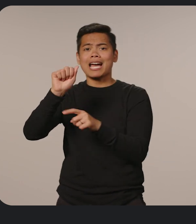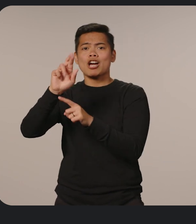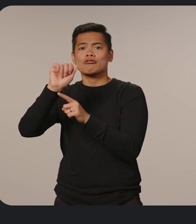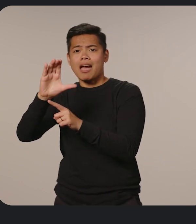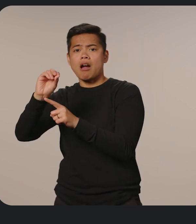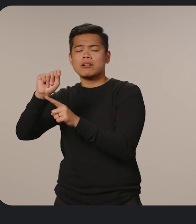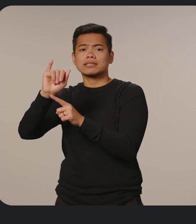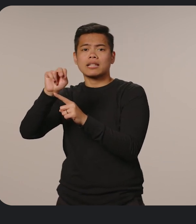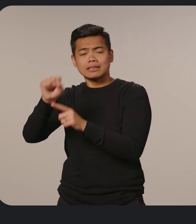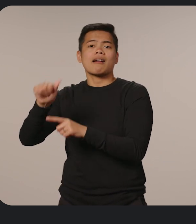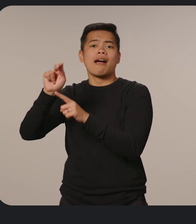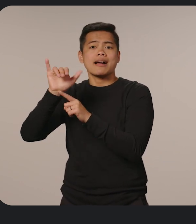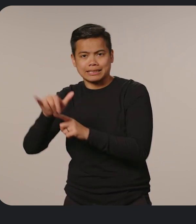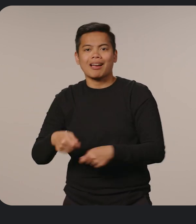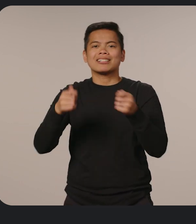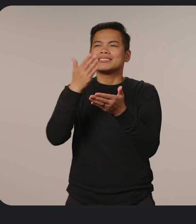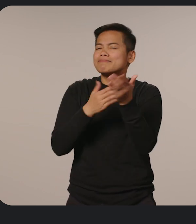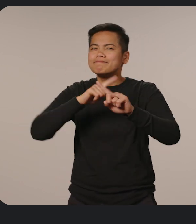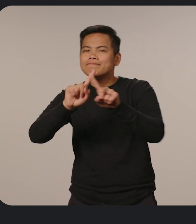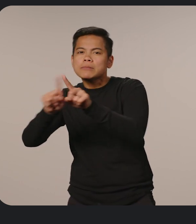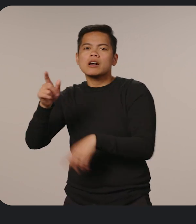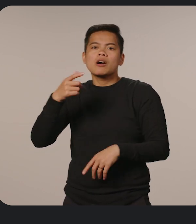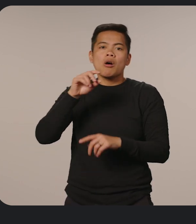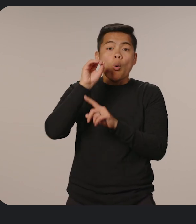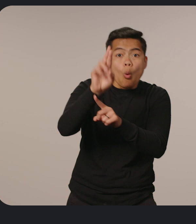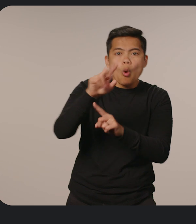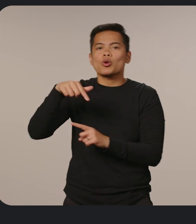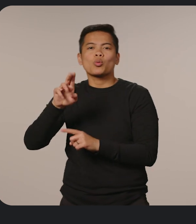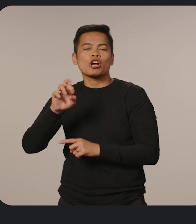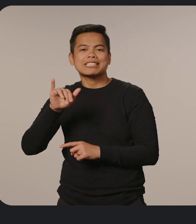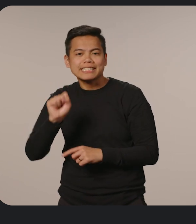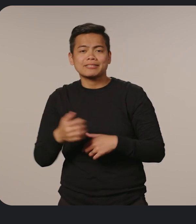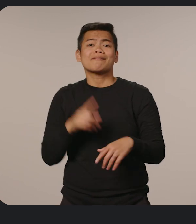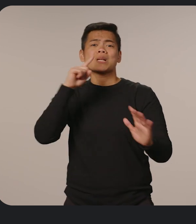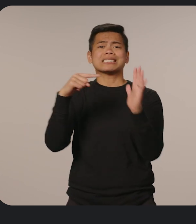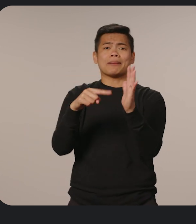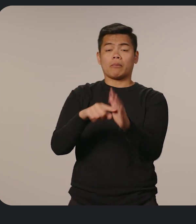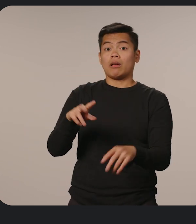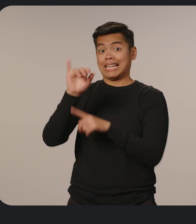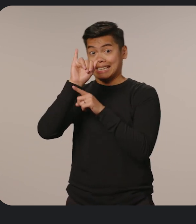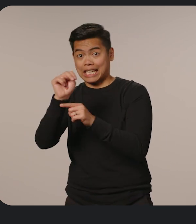handles some types of or queries for example the inner operator allows